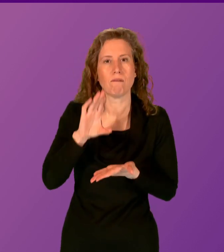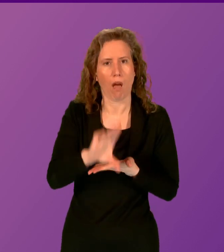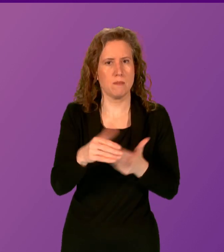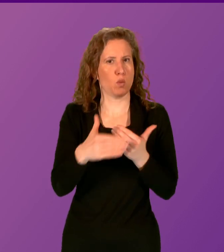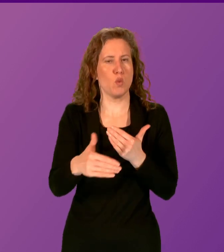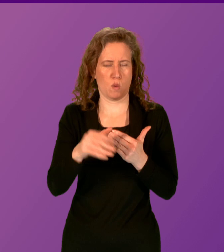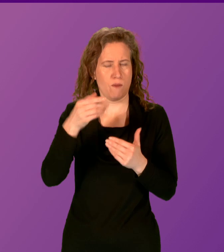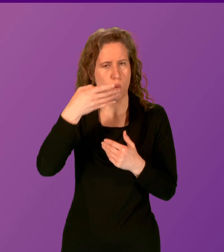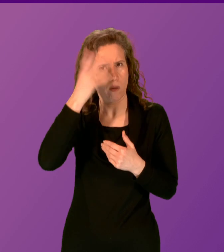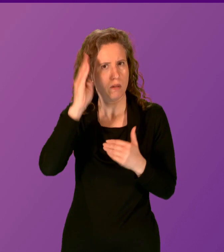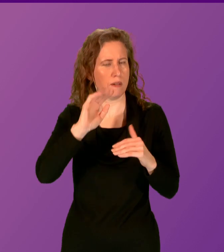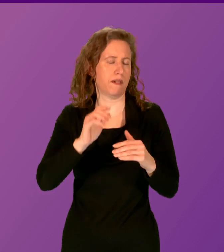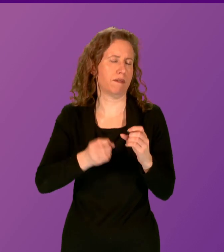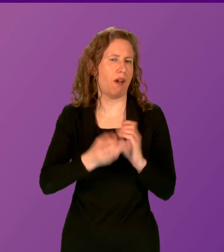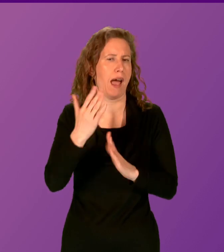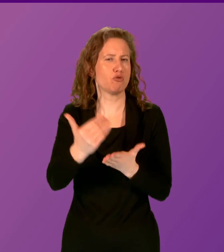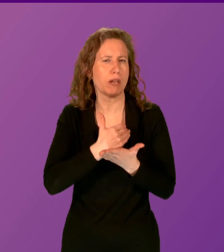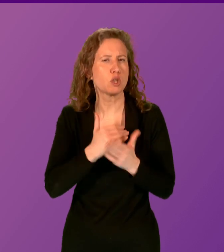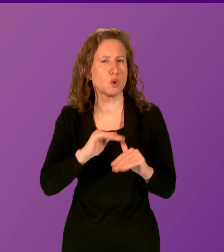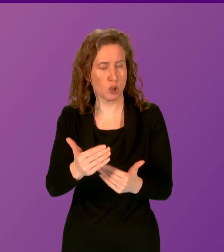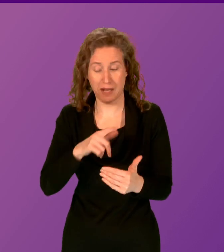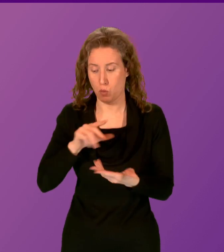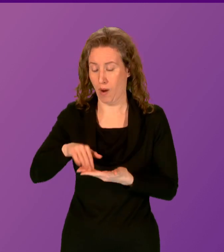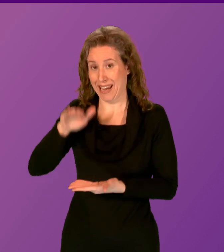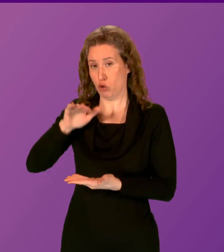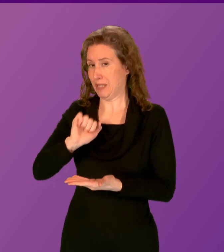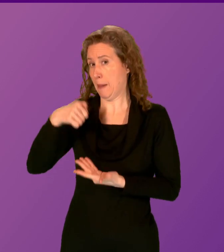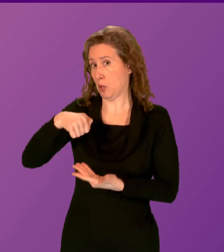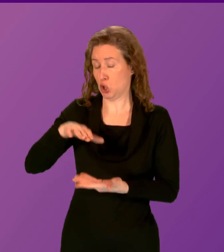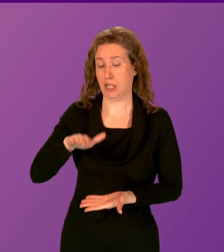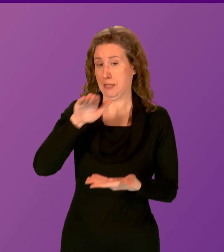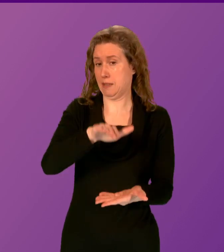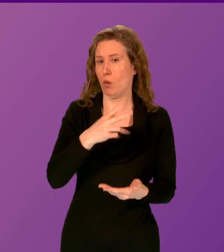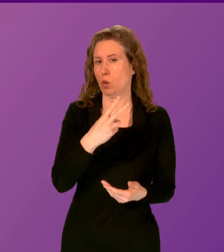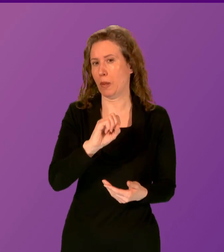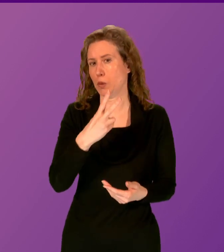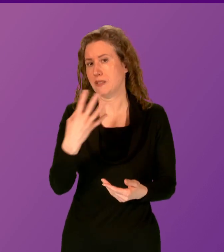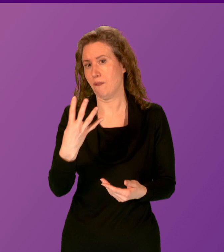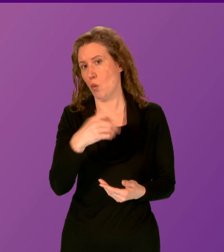and Rescue Service, which is why there is an increase in its budget for 2024-25.